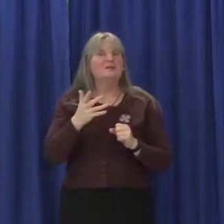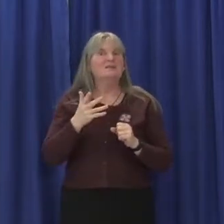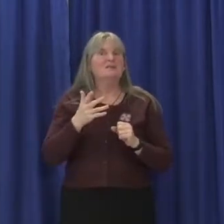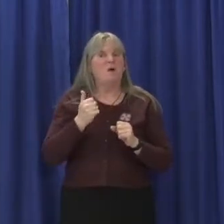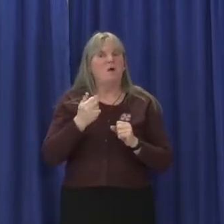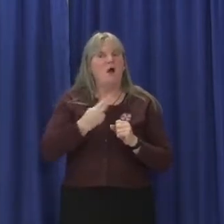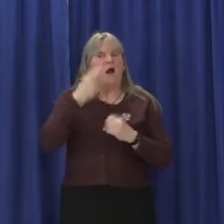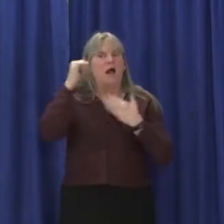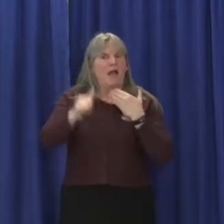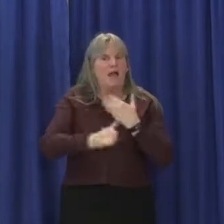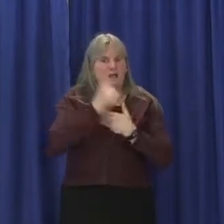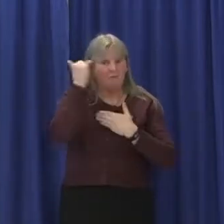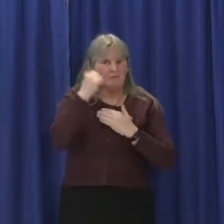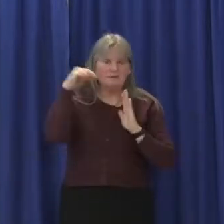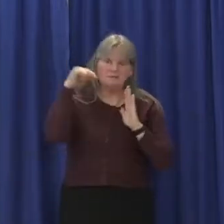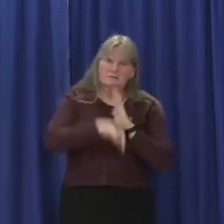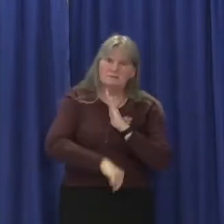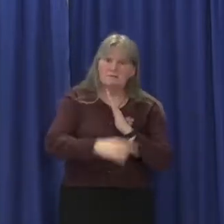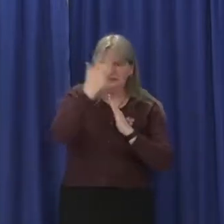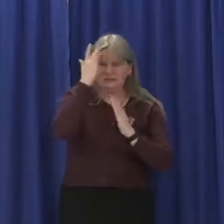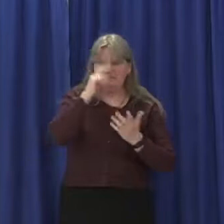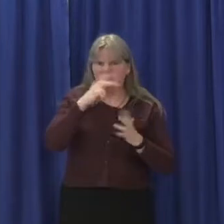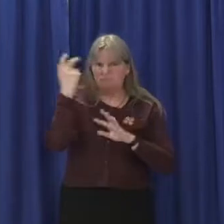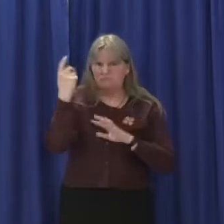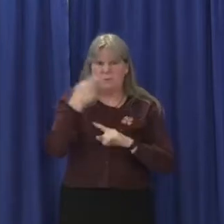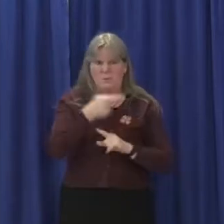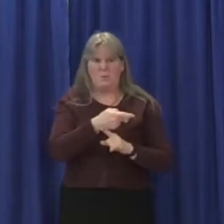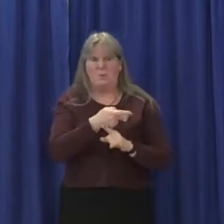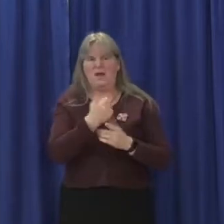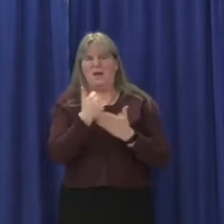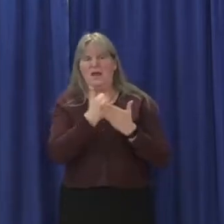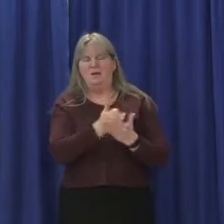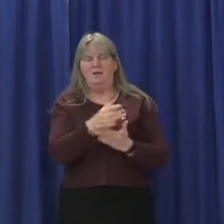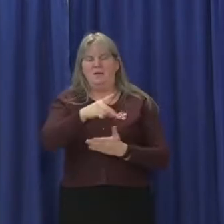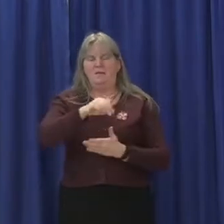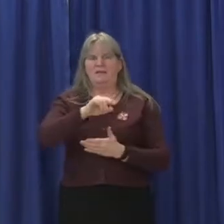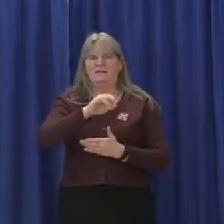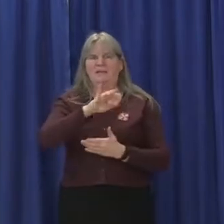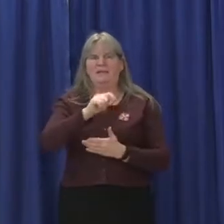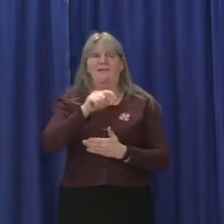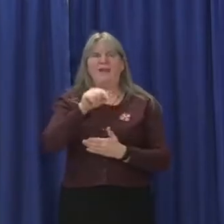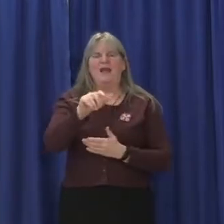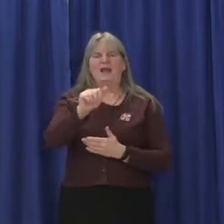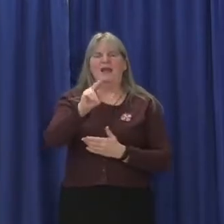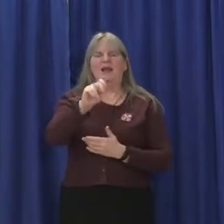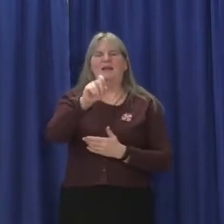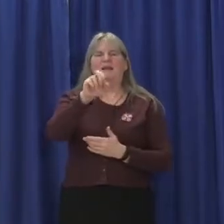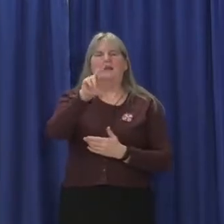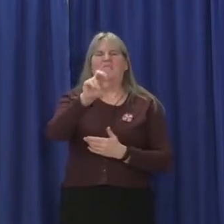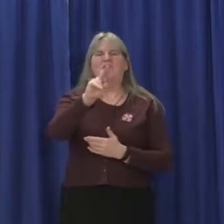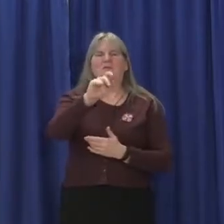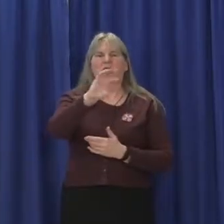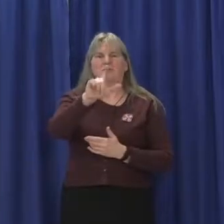of having severe disease. Paxlovid is an antiviral that the government-- the Federal Government of Canada is